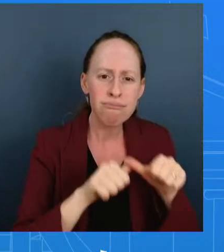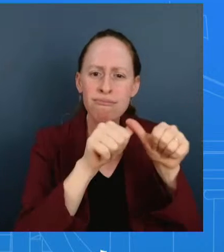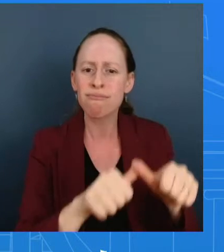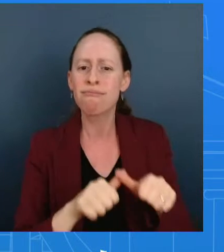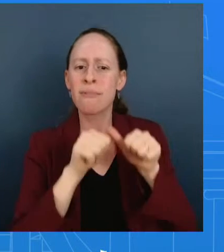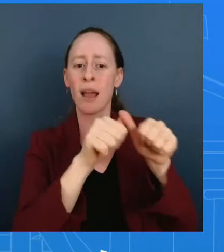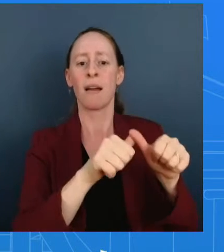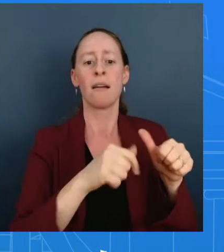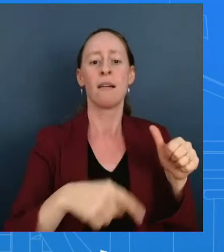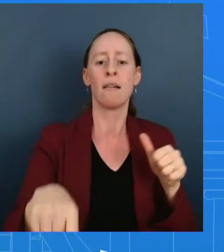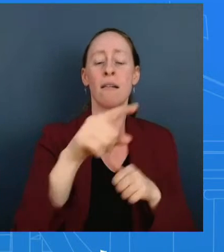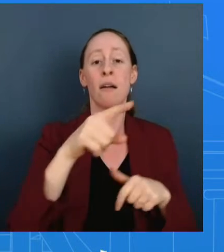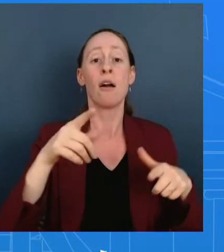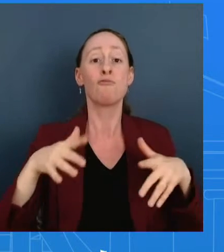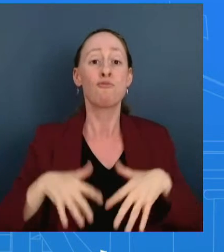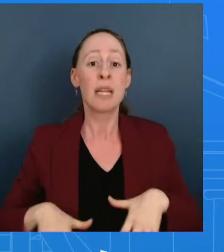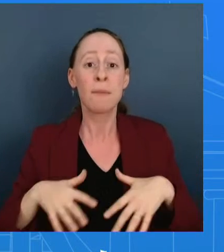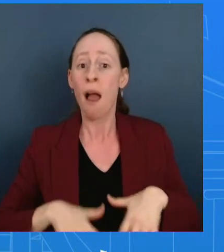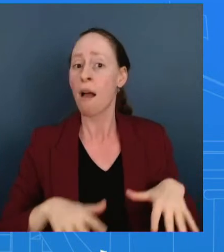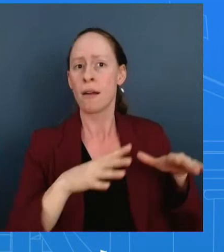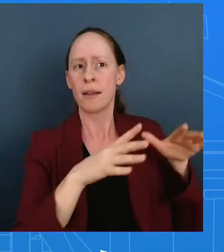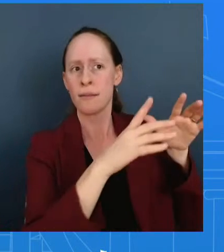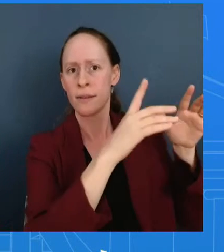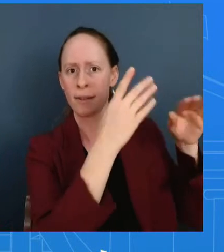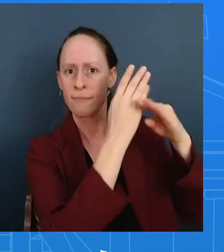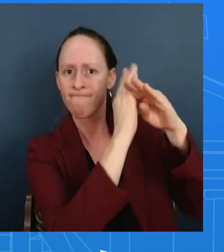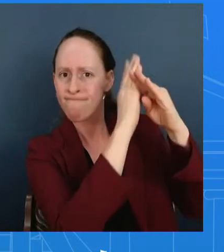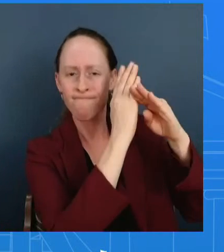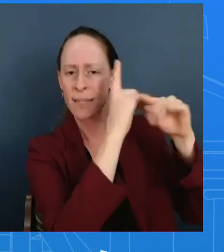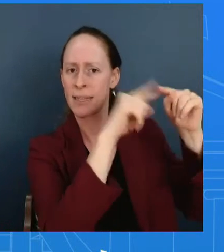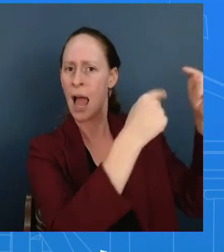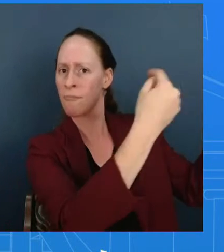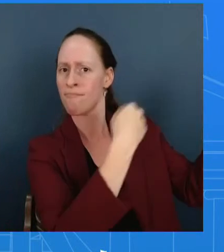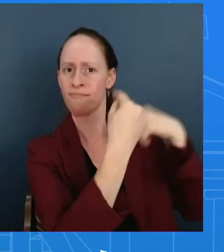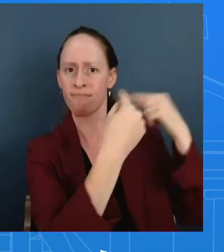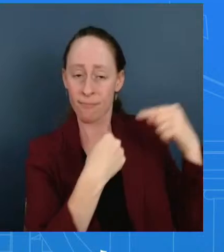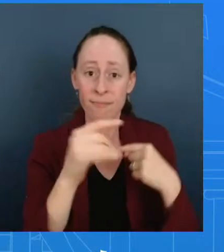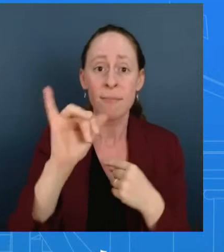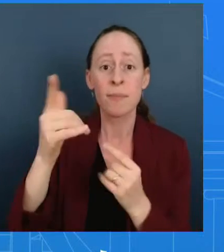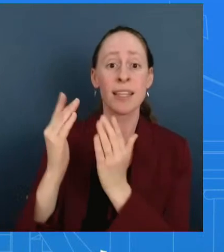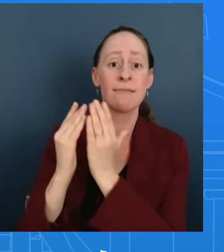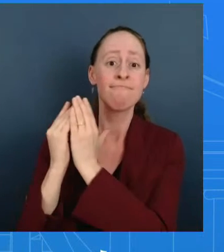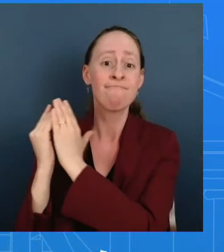They sunk the last cruise missile-capable warship in the port of Sevastopol. And the Russian Black Sea now --